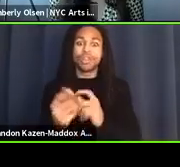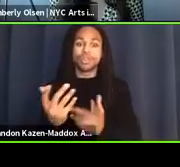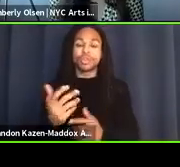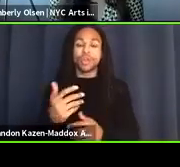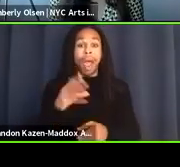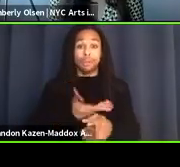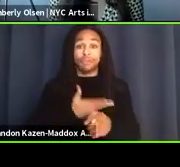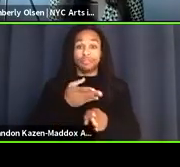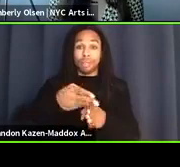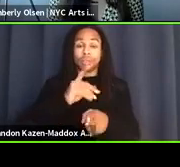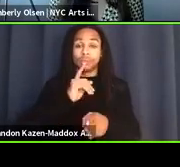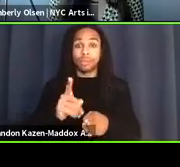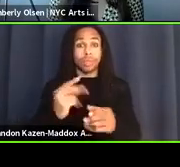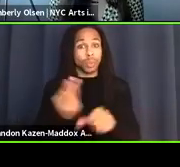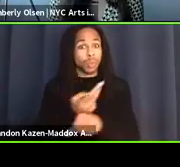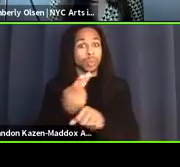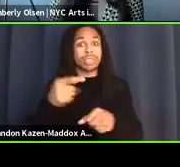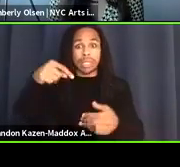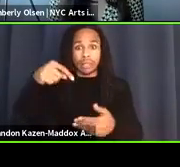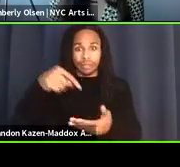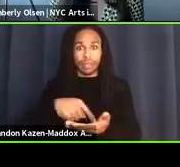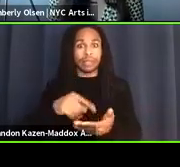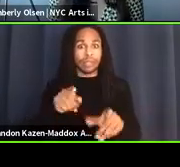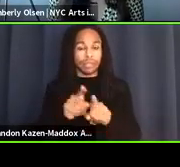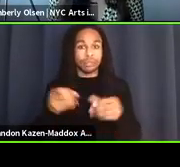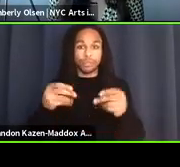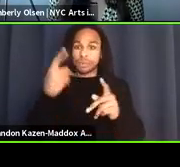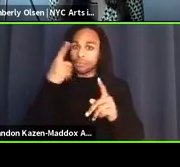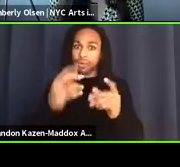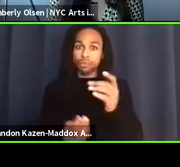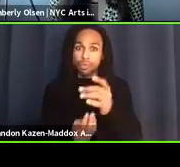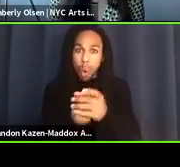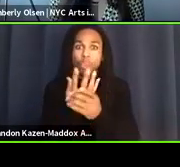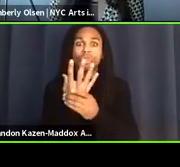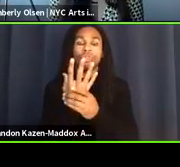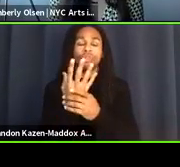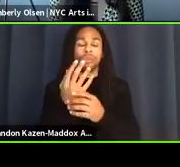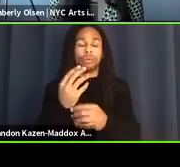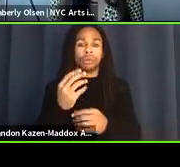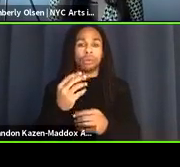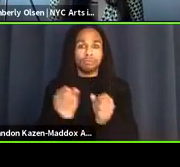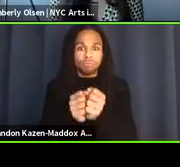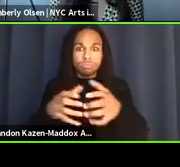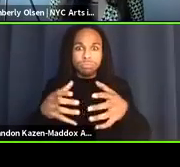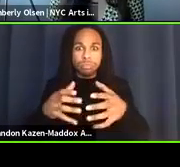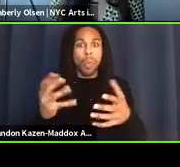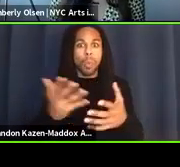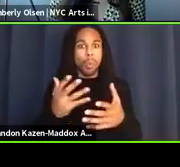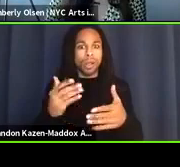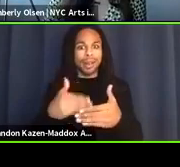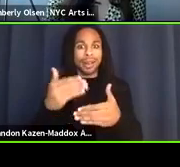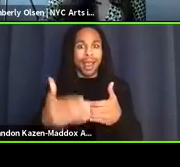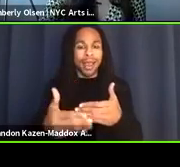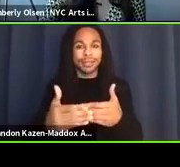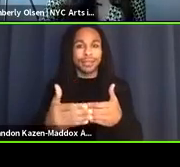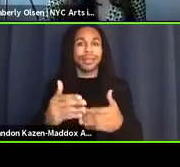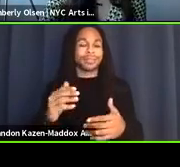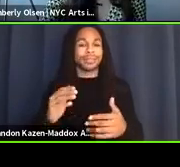arts organizations that have been sprouting up on a weekly basis. Educational directors,